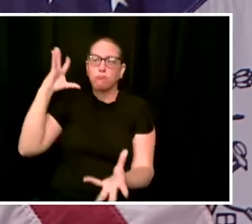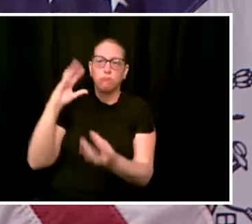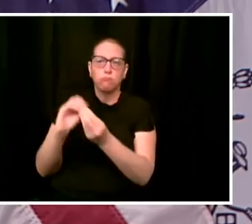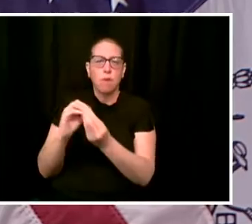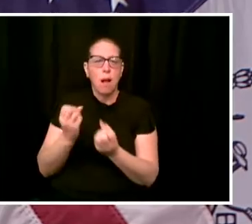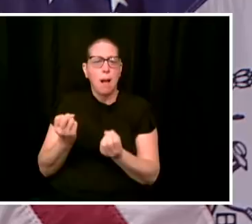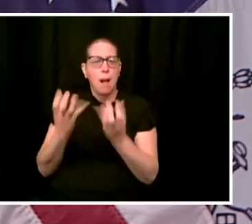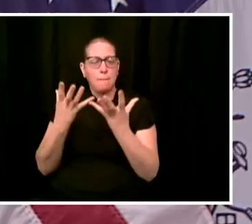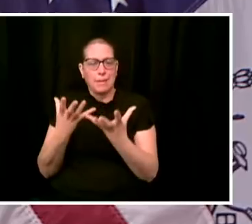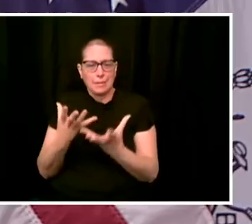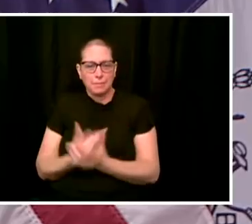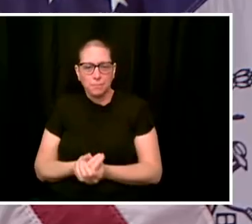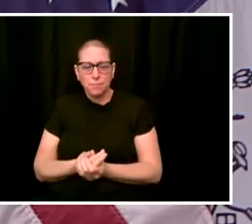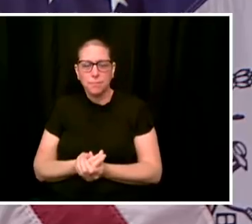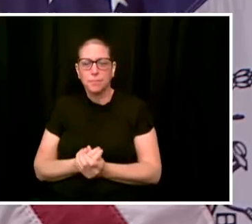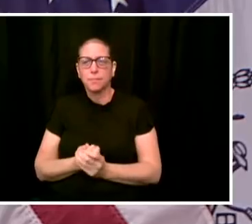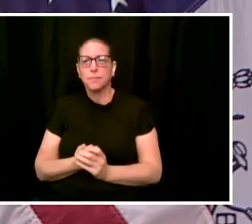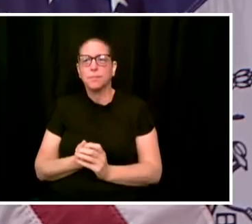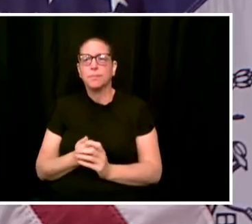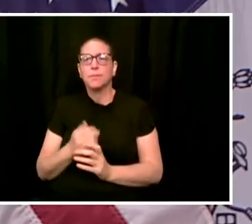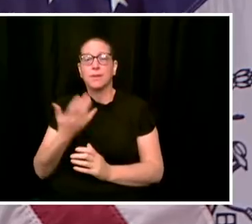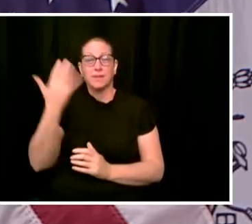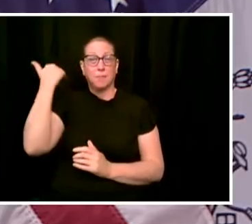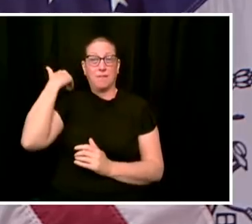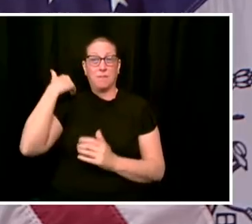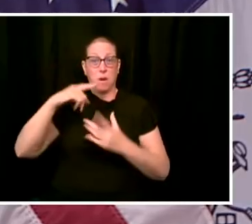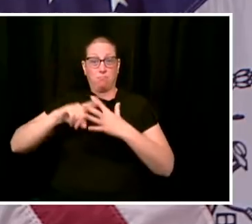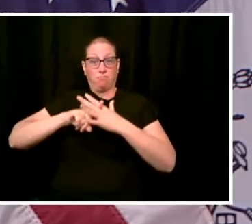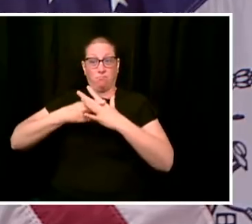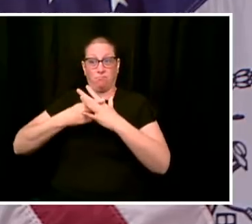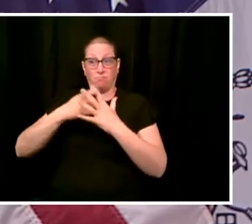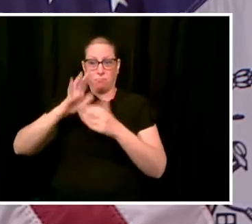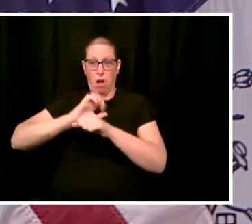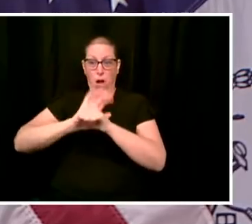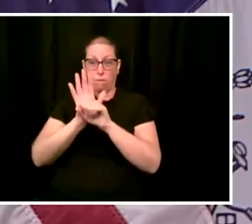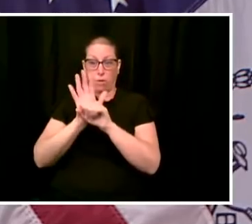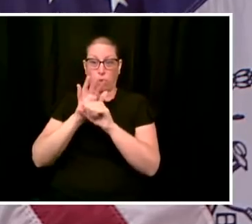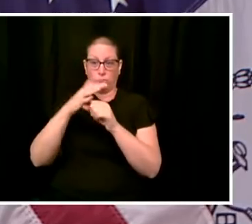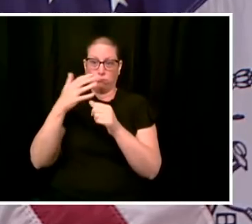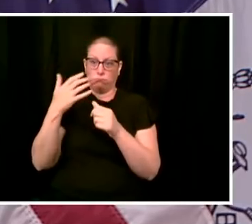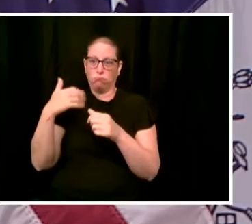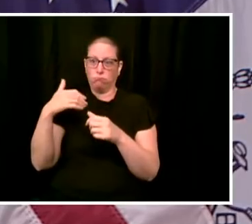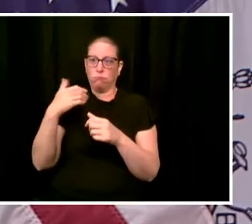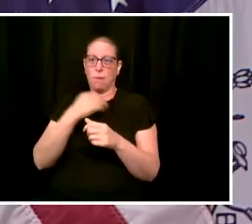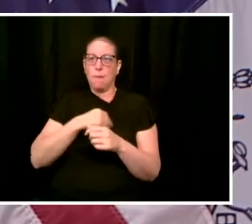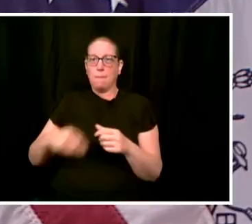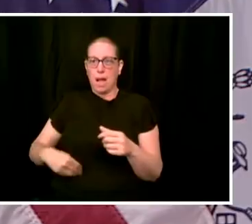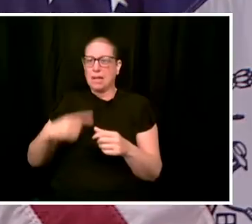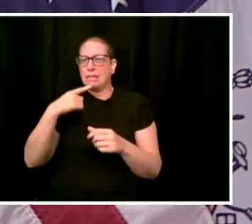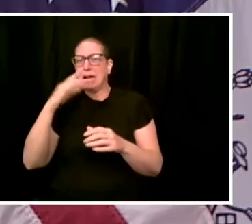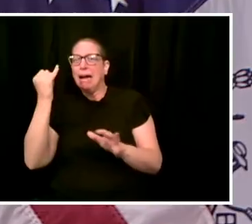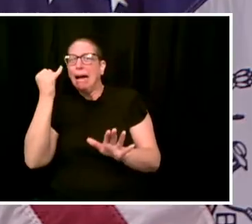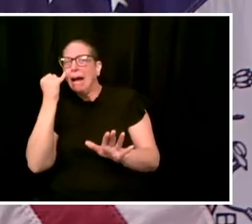I KNOW IN THE BEGINNING THE GUIDANCE WAS NOT EVERYONE SHOULD BE GOINGUT O A ND